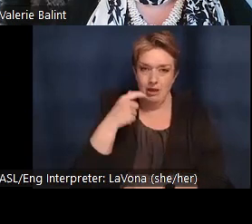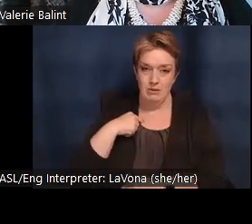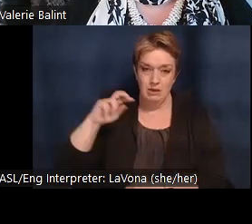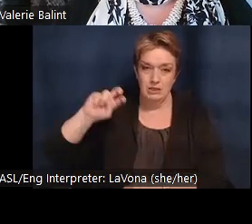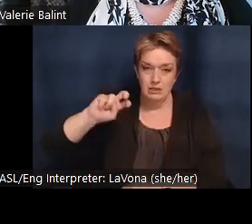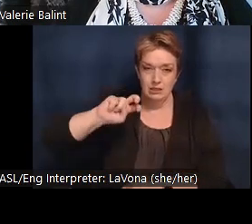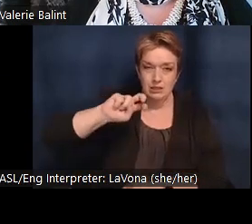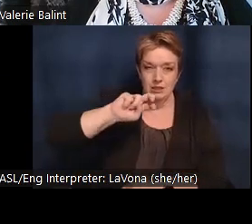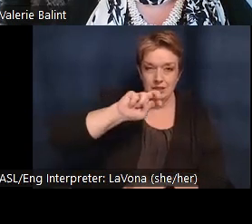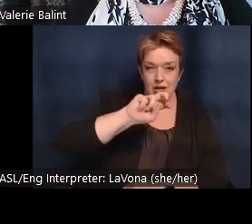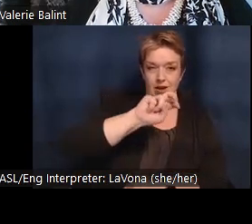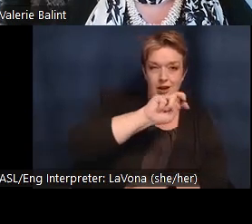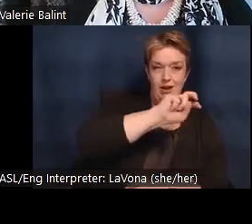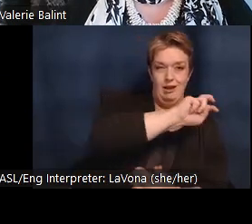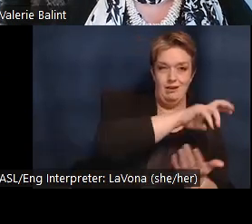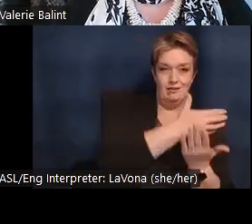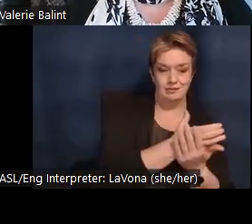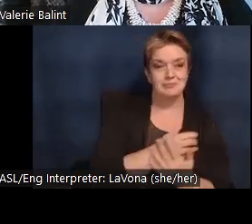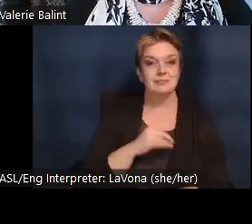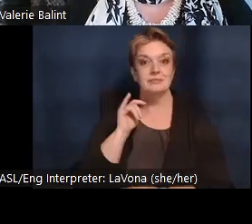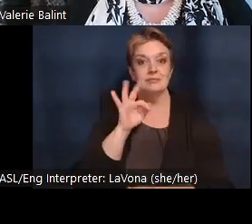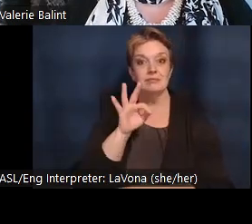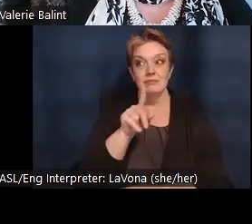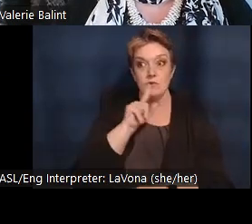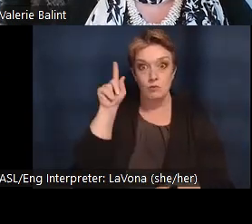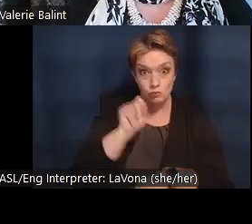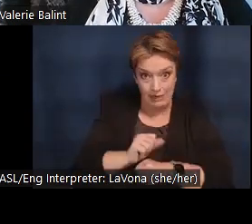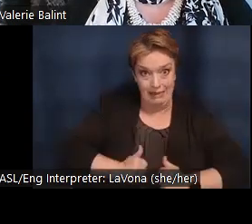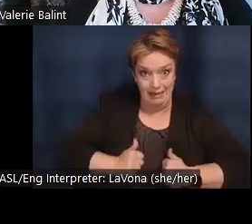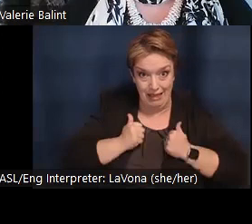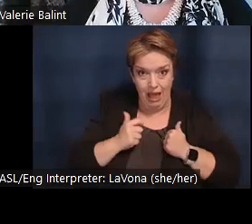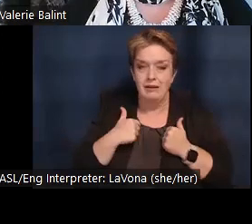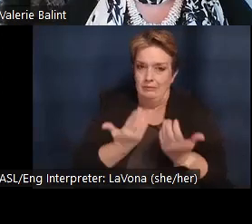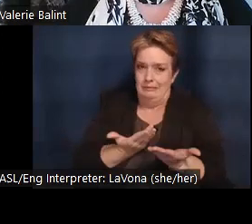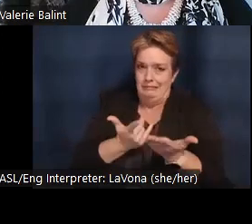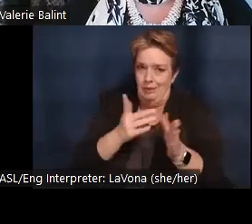that if you were to do this trip in real life, you plan for at least five days of traveling.